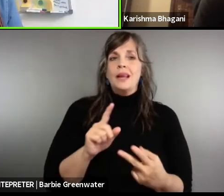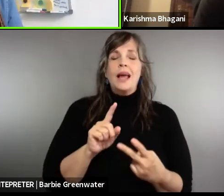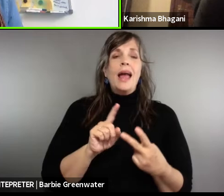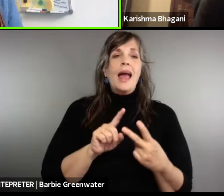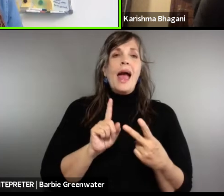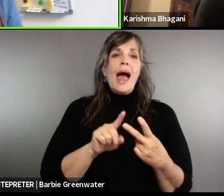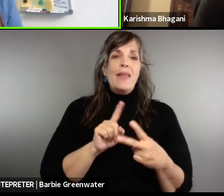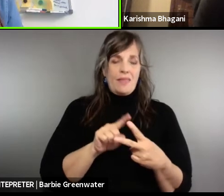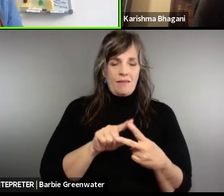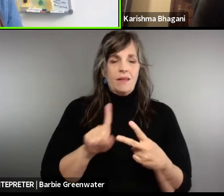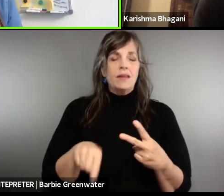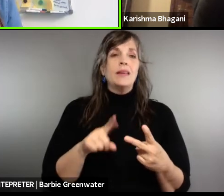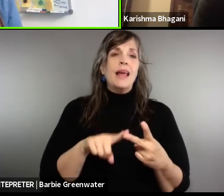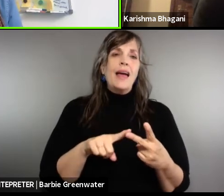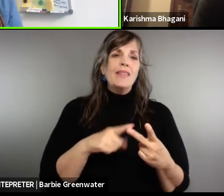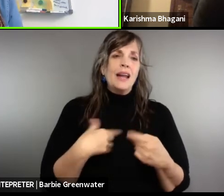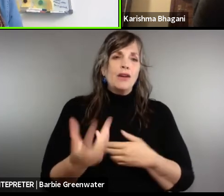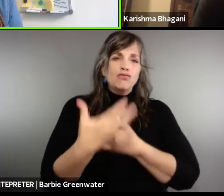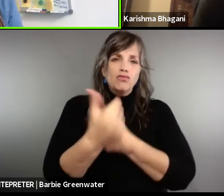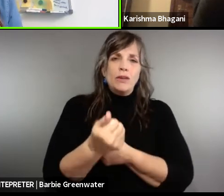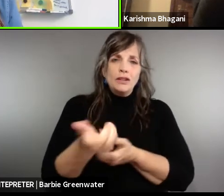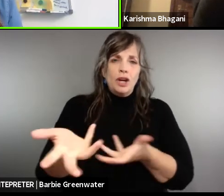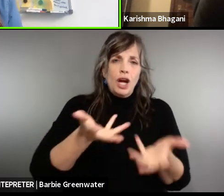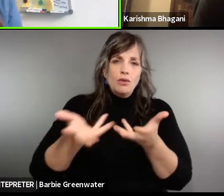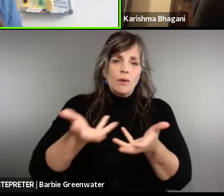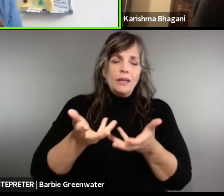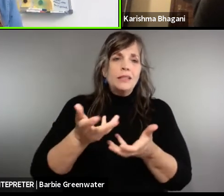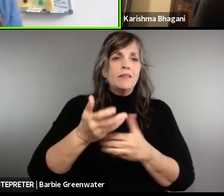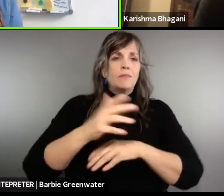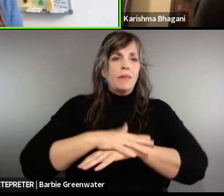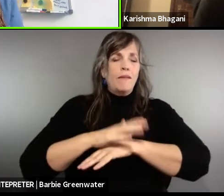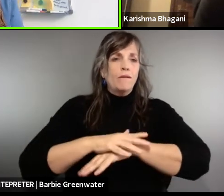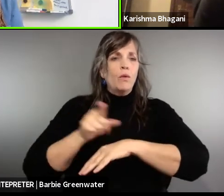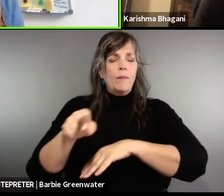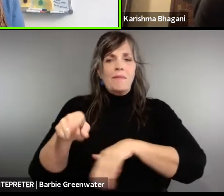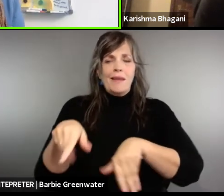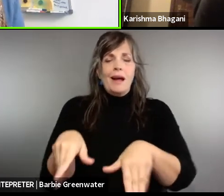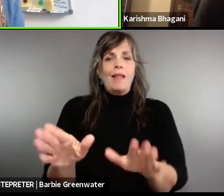and interactive platform that allows you to sort of play.